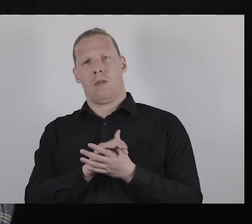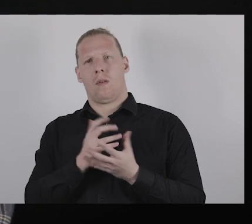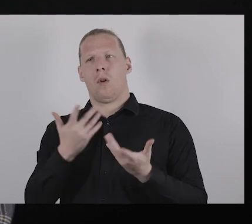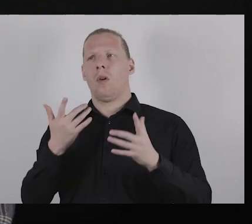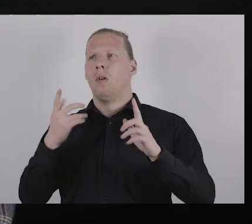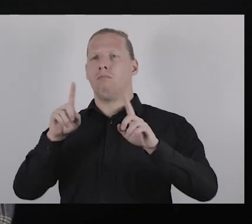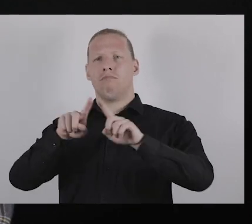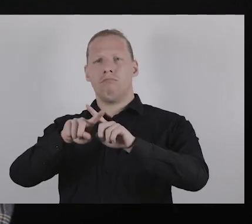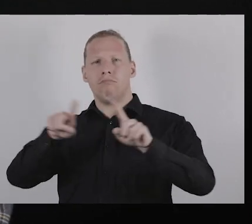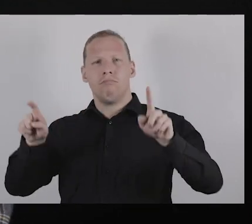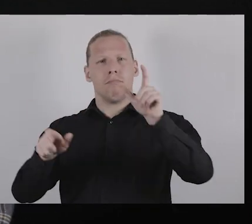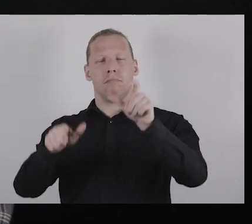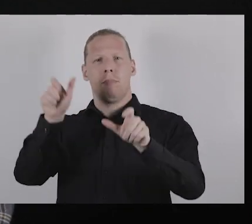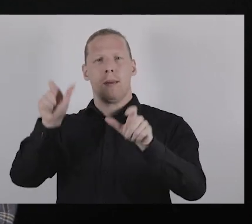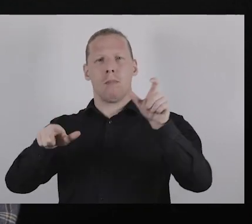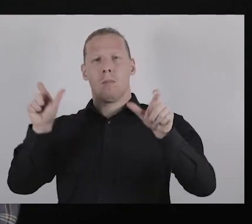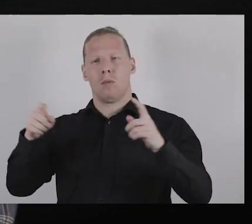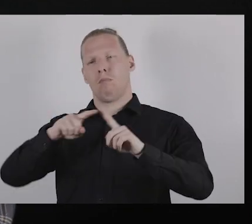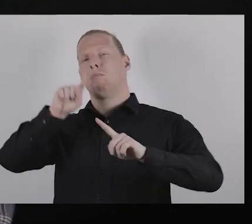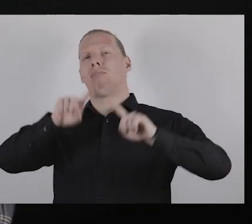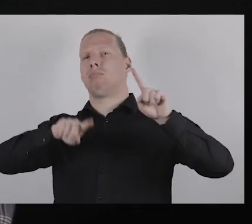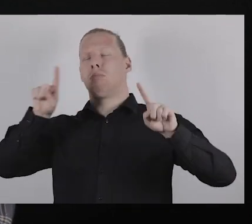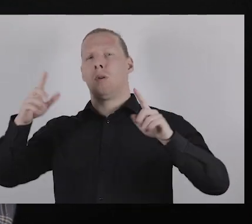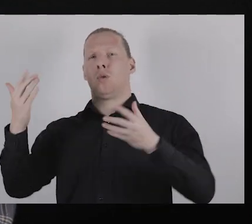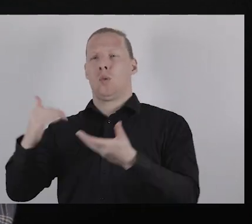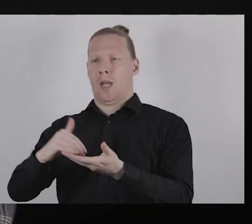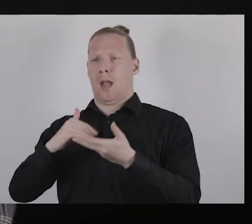gratitude for all of those who have contributed...